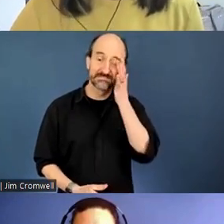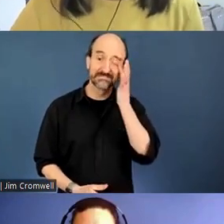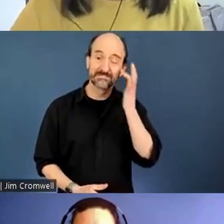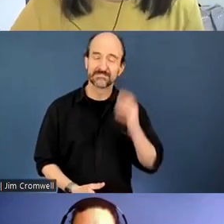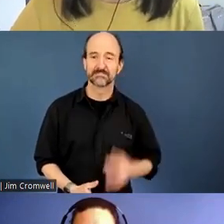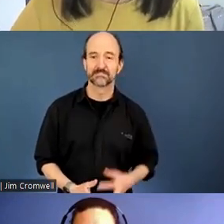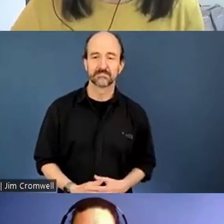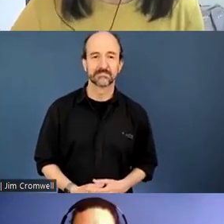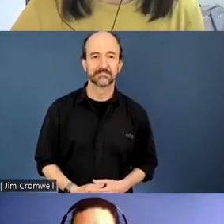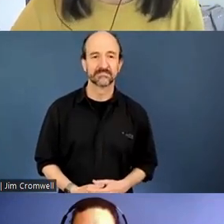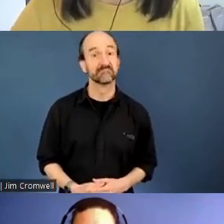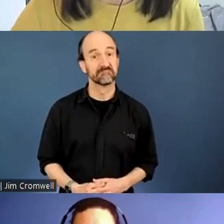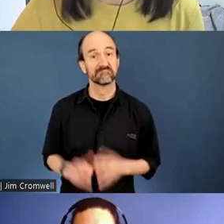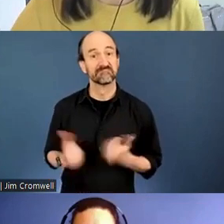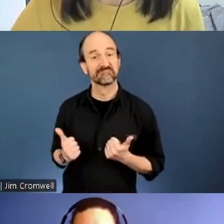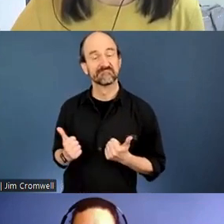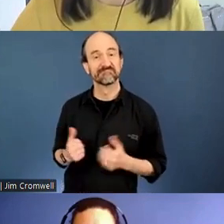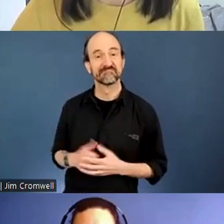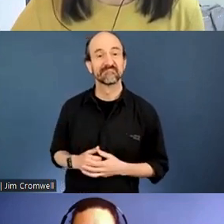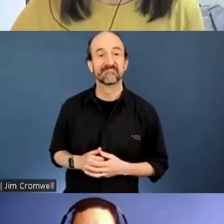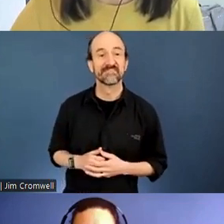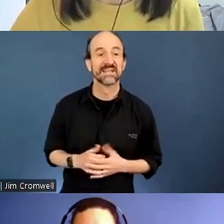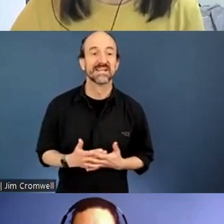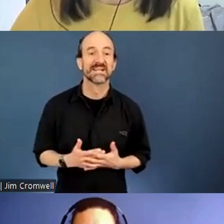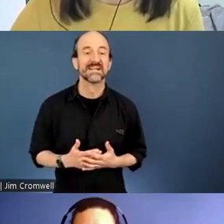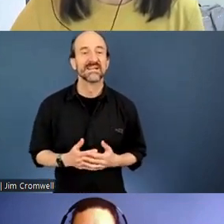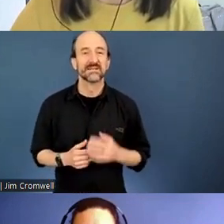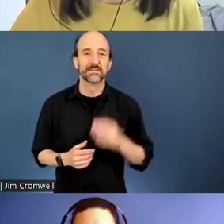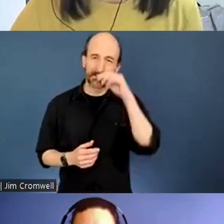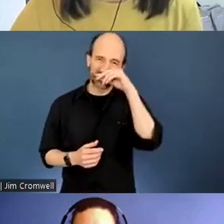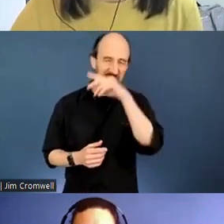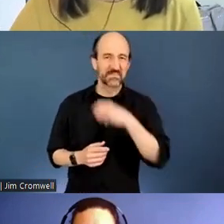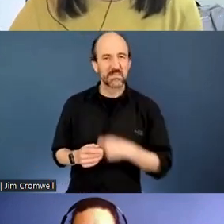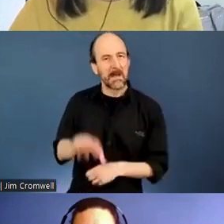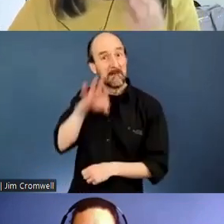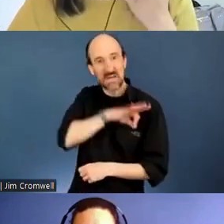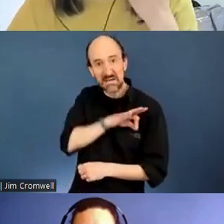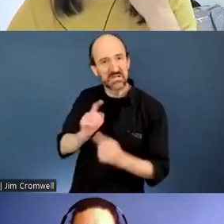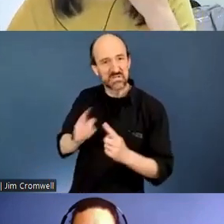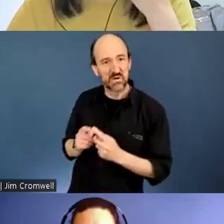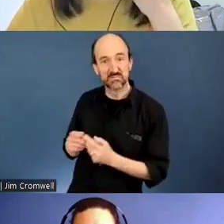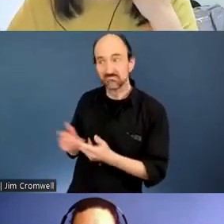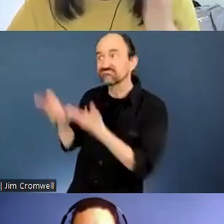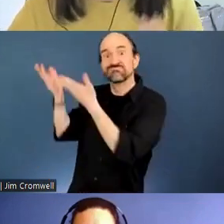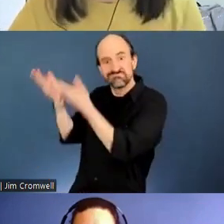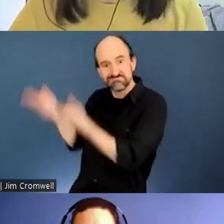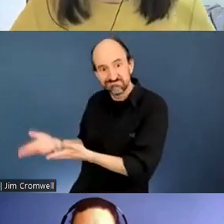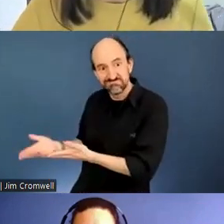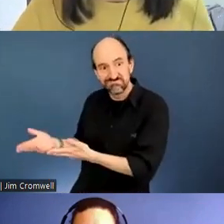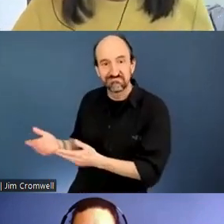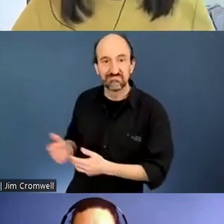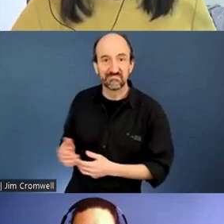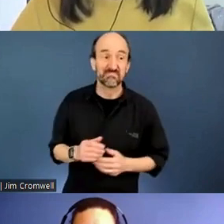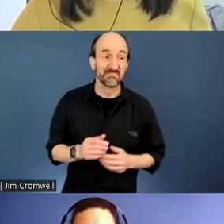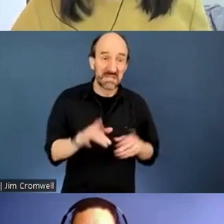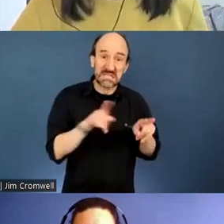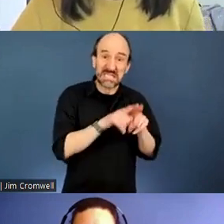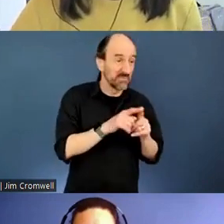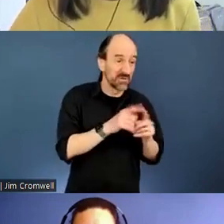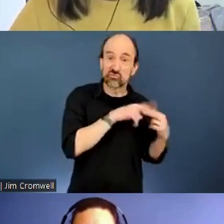Great. So the benefits we see, it can do what monitoring evaluation does but on top of the it